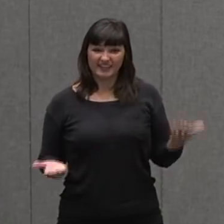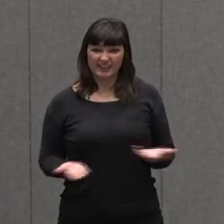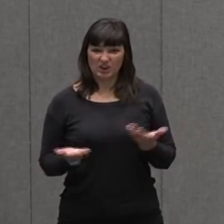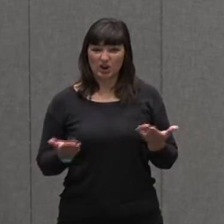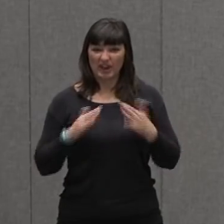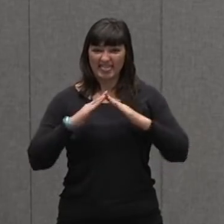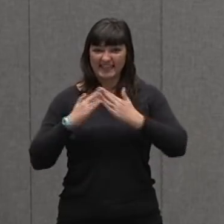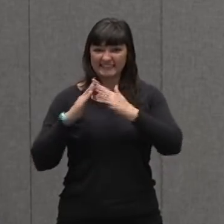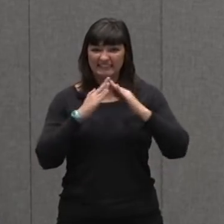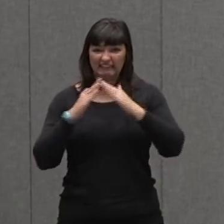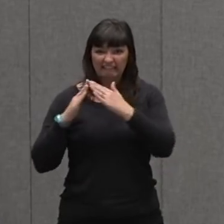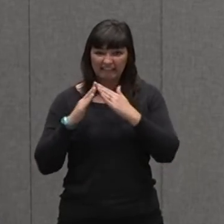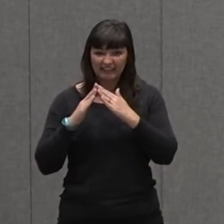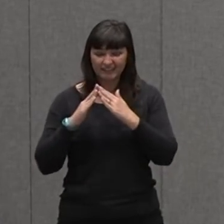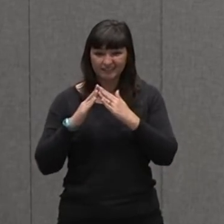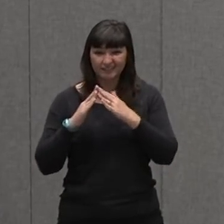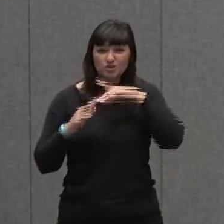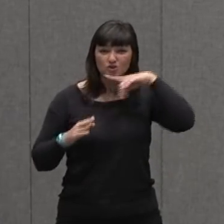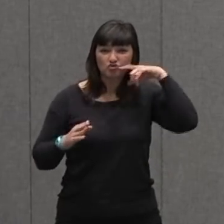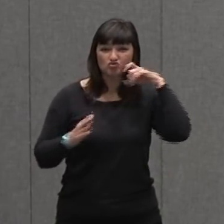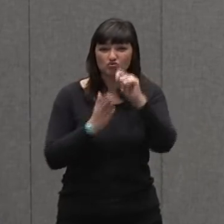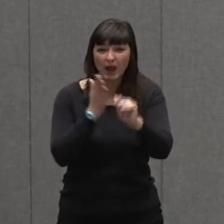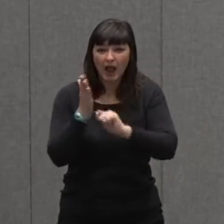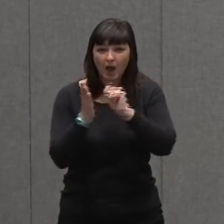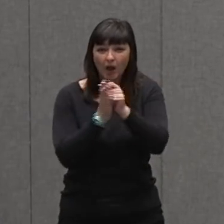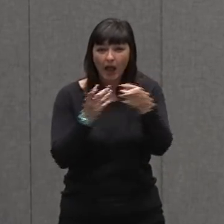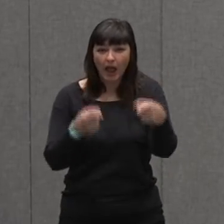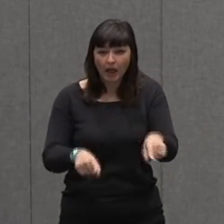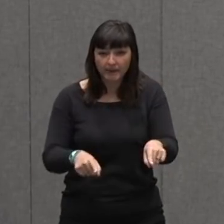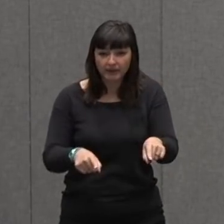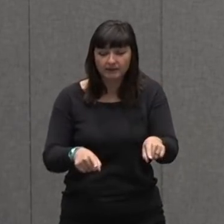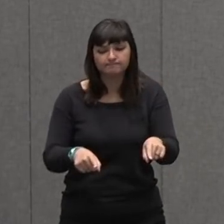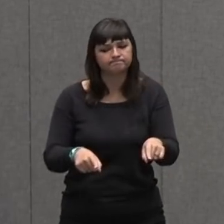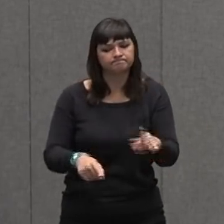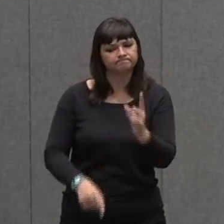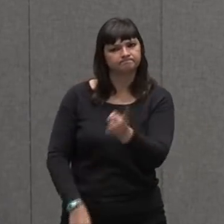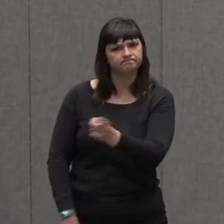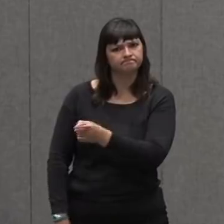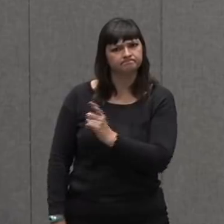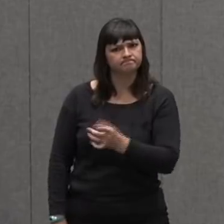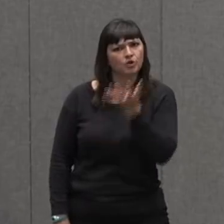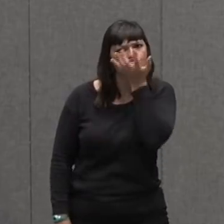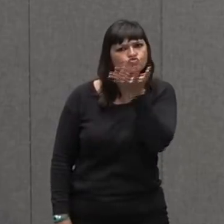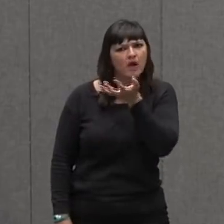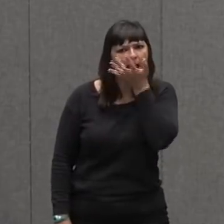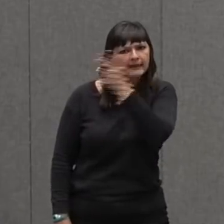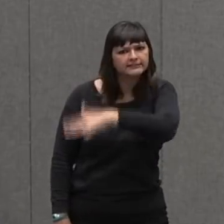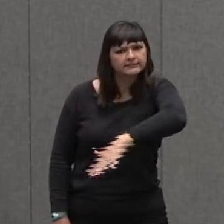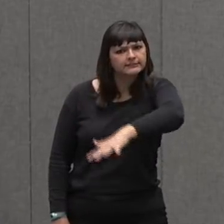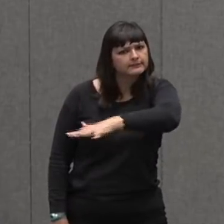They say, "Don't water your grass too much. "Make sure that you don't take showers that are too long." And that's because we're in a drought,